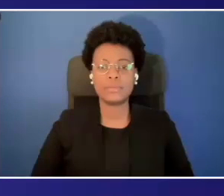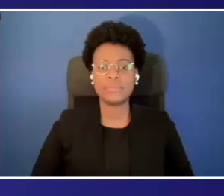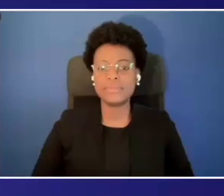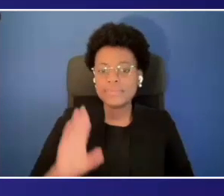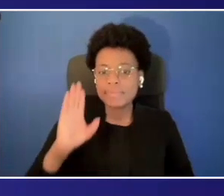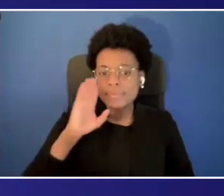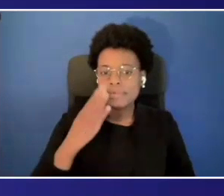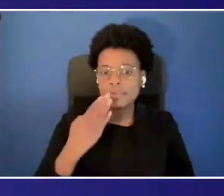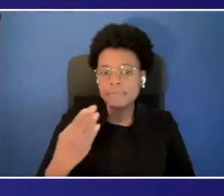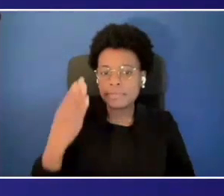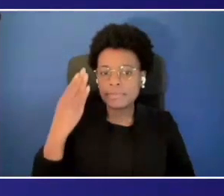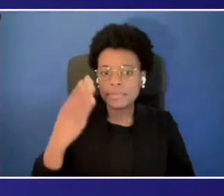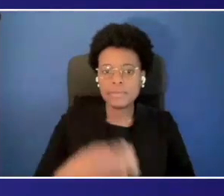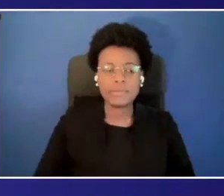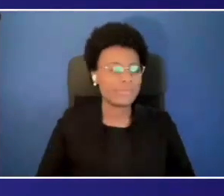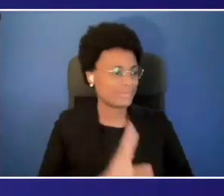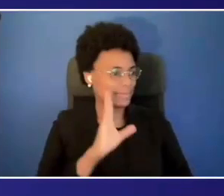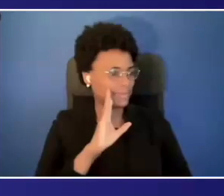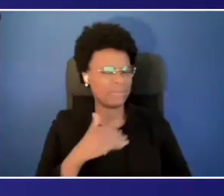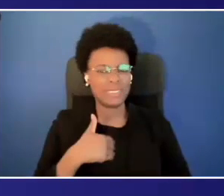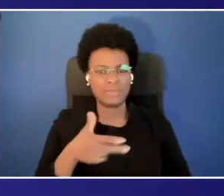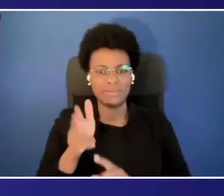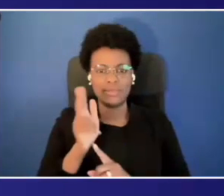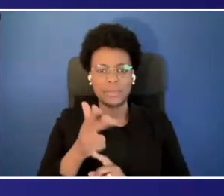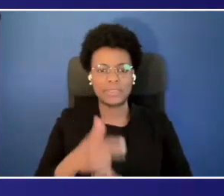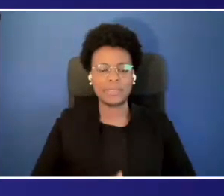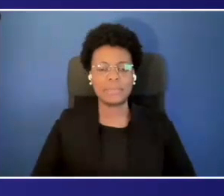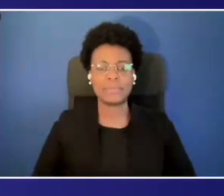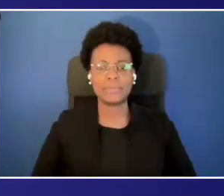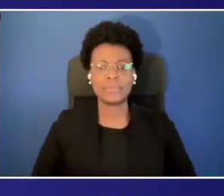Hi, good morning. Hi, you have 3ÿmin.